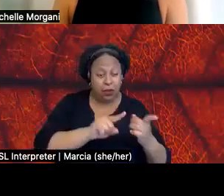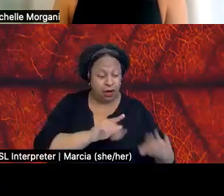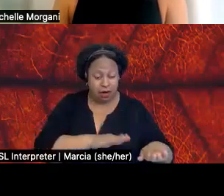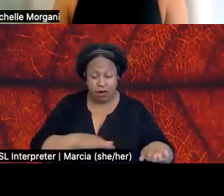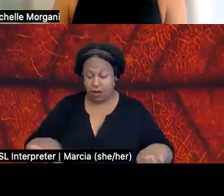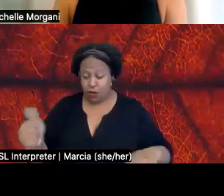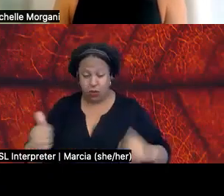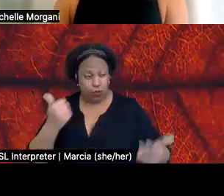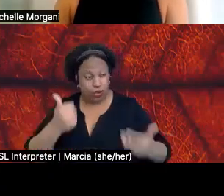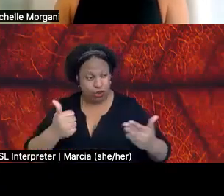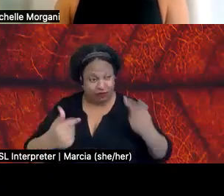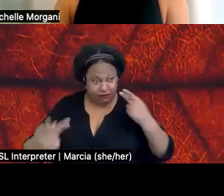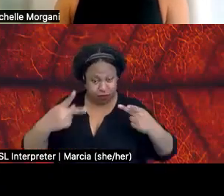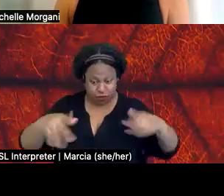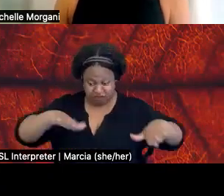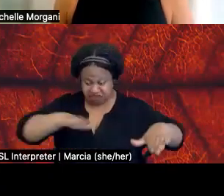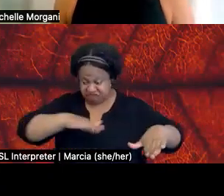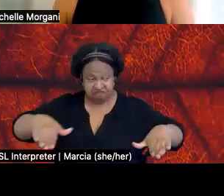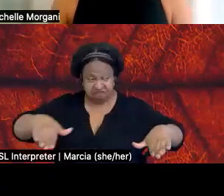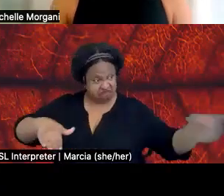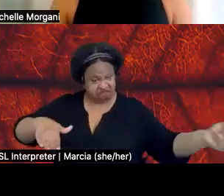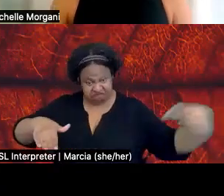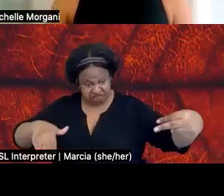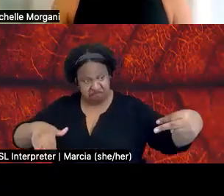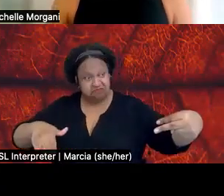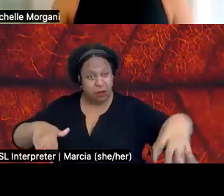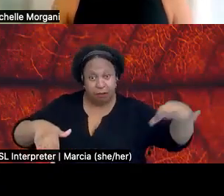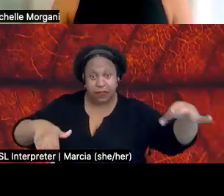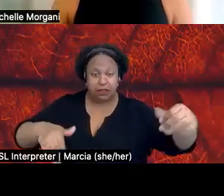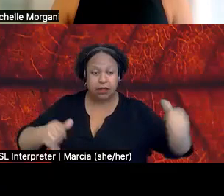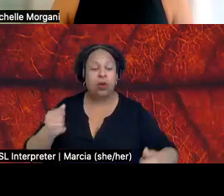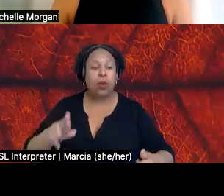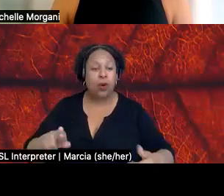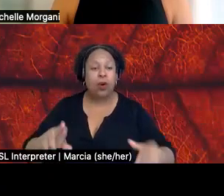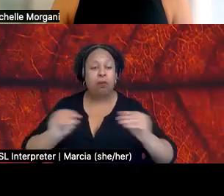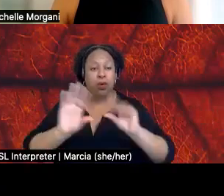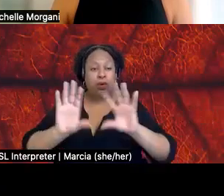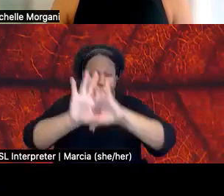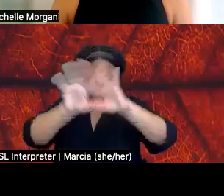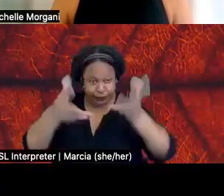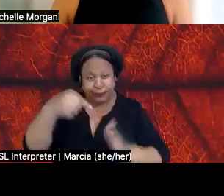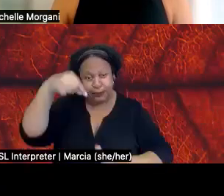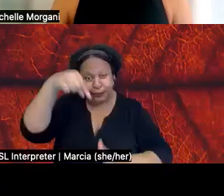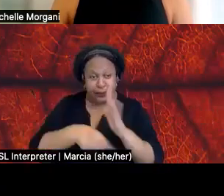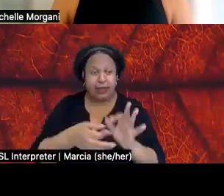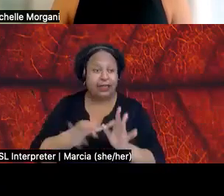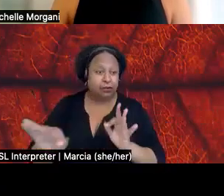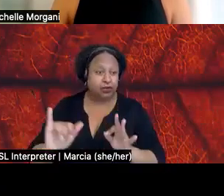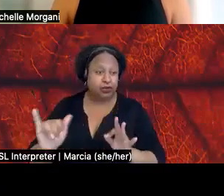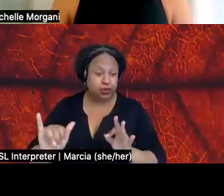You could also use the more fulsome language to describe the question, like I did in the